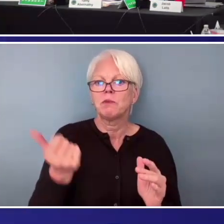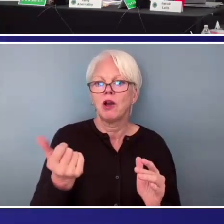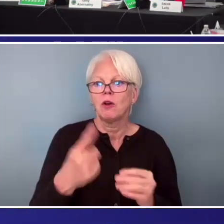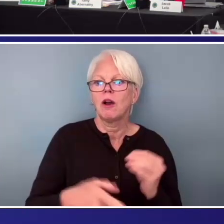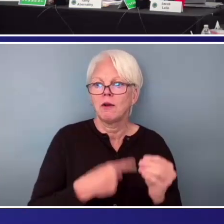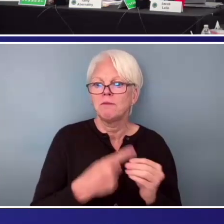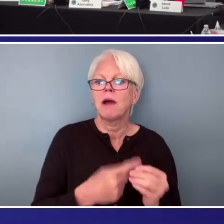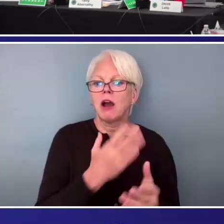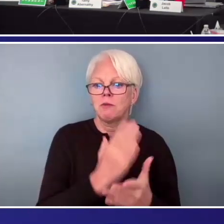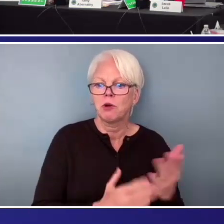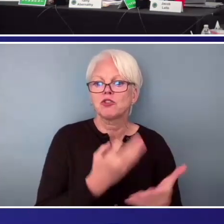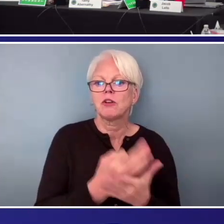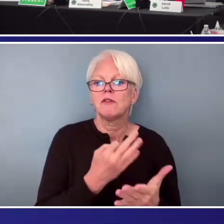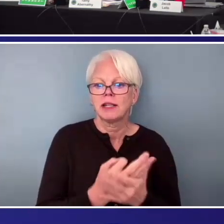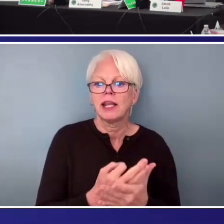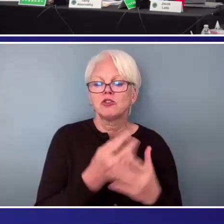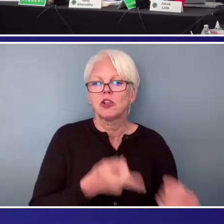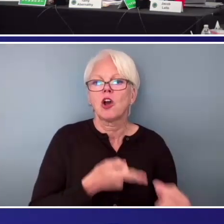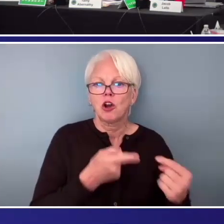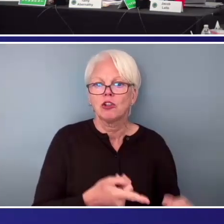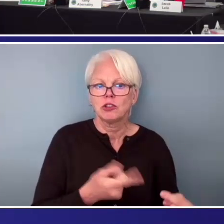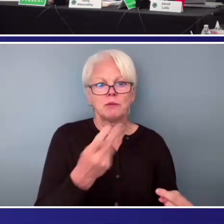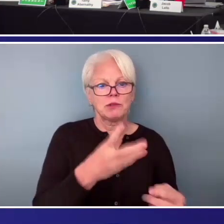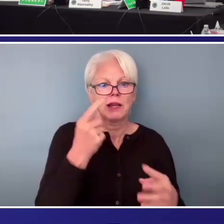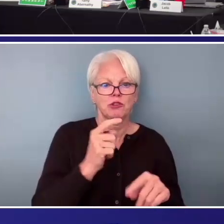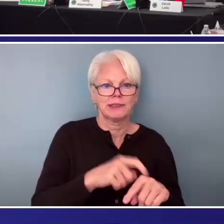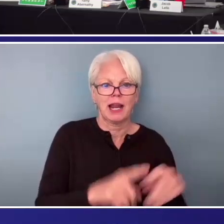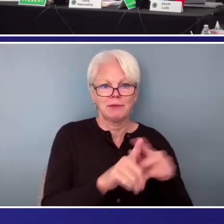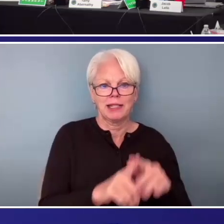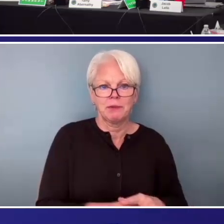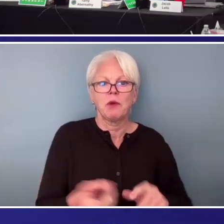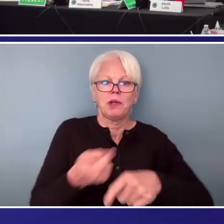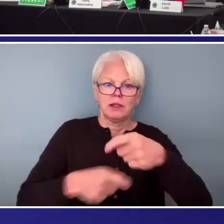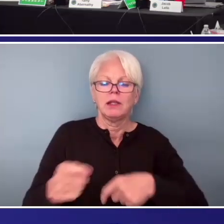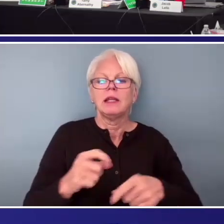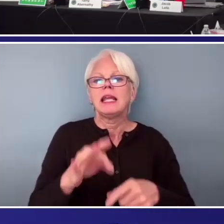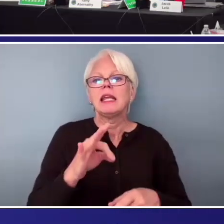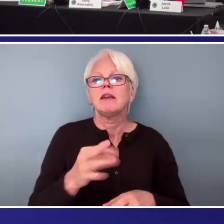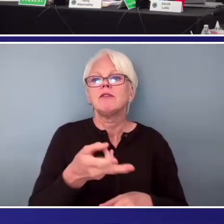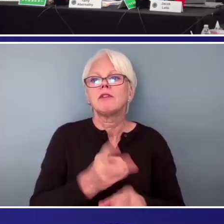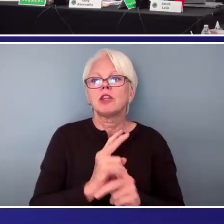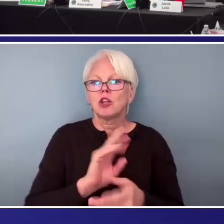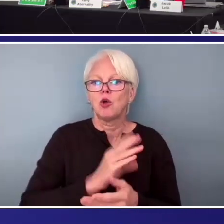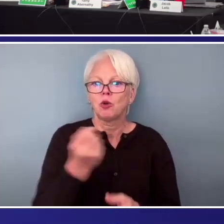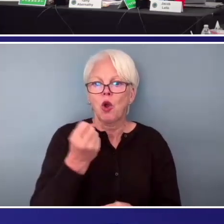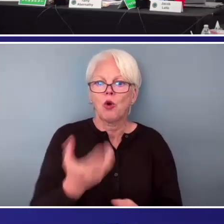financial hardship the several times that it appears and added if the loan holder recalculates the borrower's monthly payment